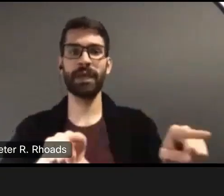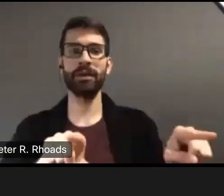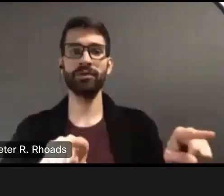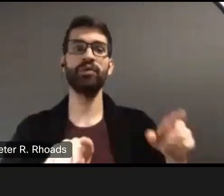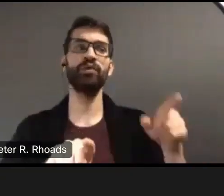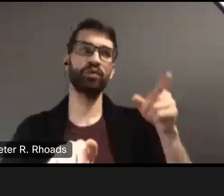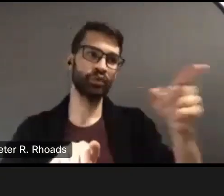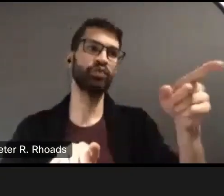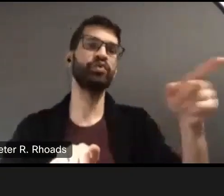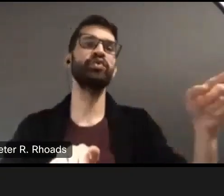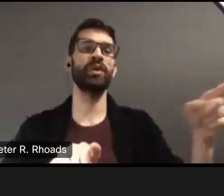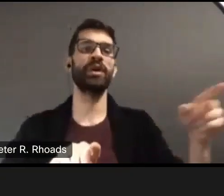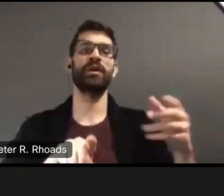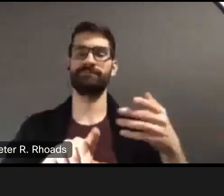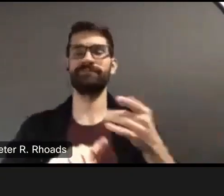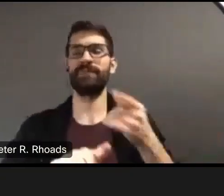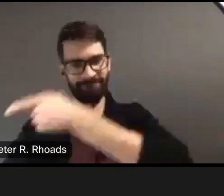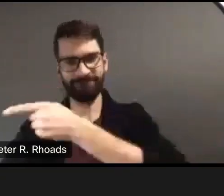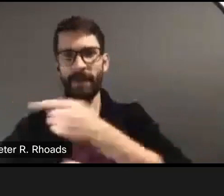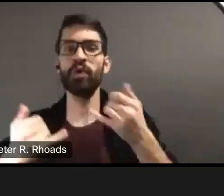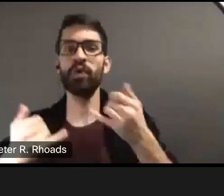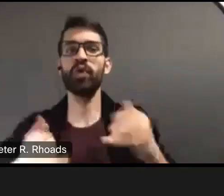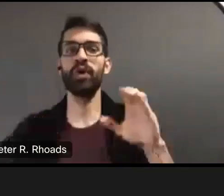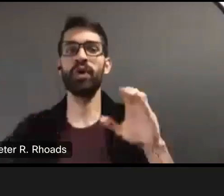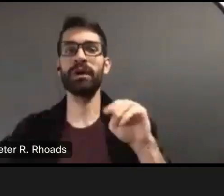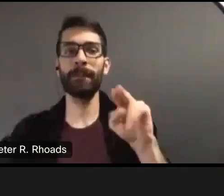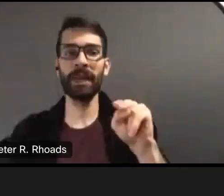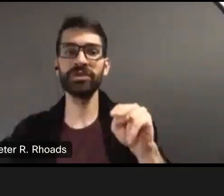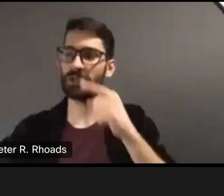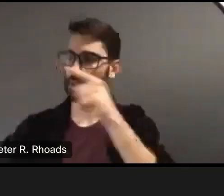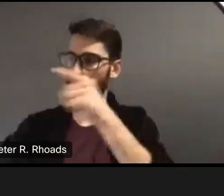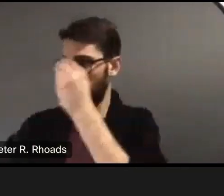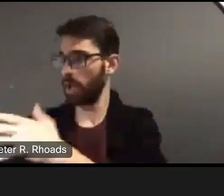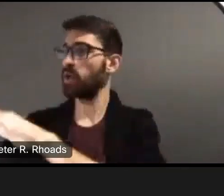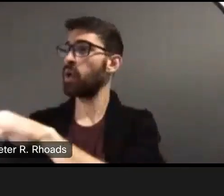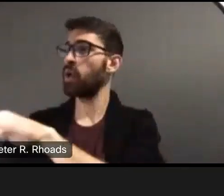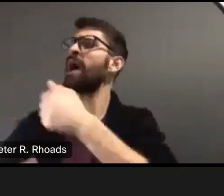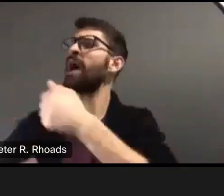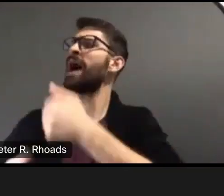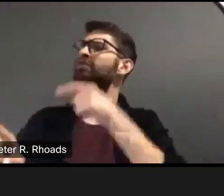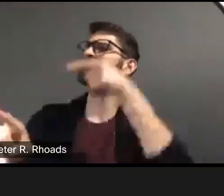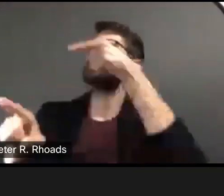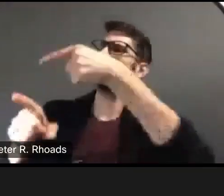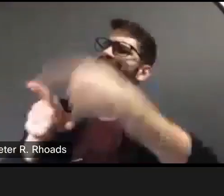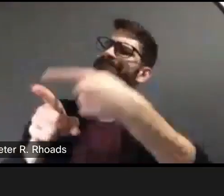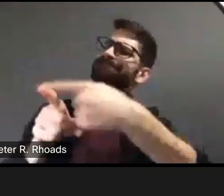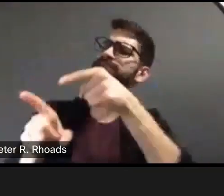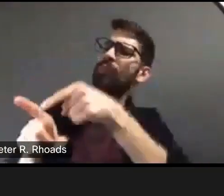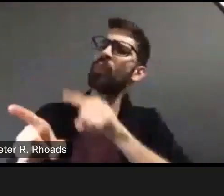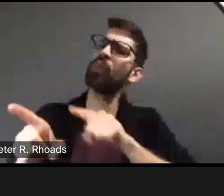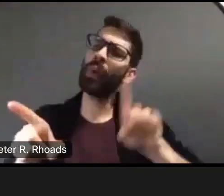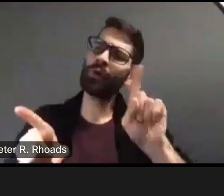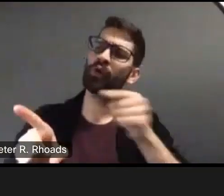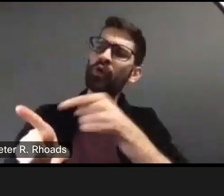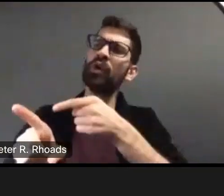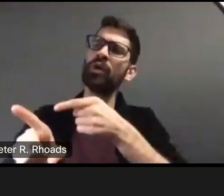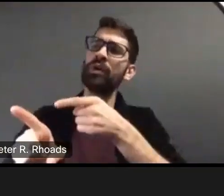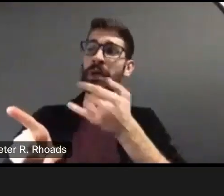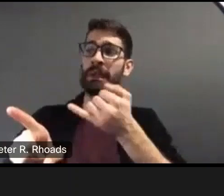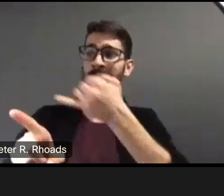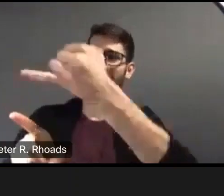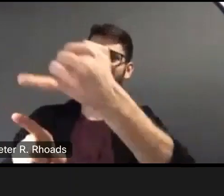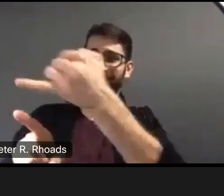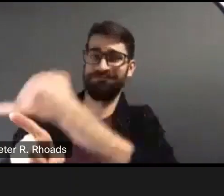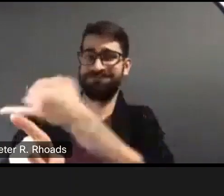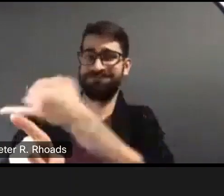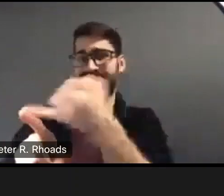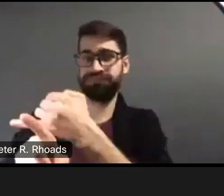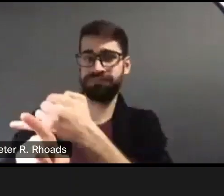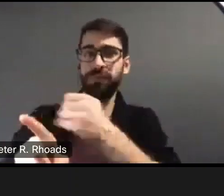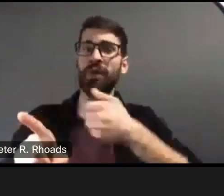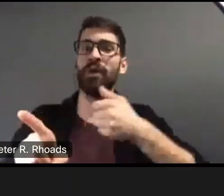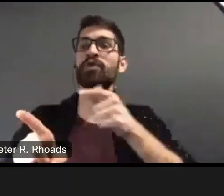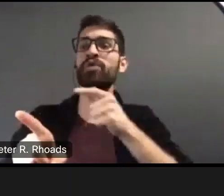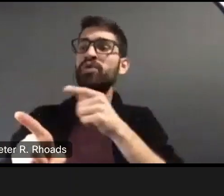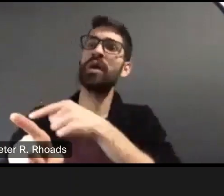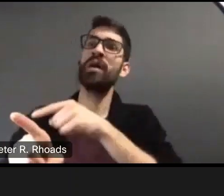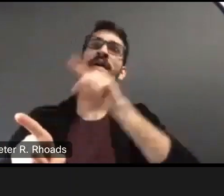letting them know the address and then in addition to the new ANC Commission and if there is no